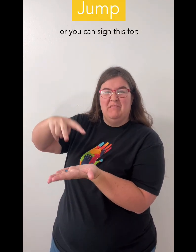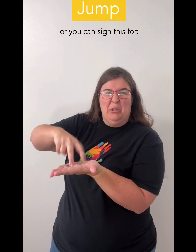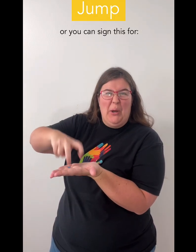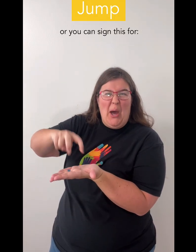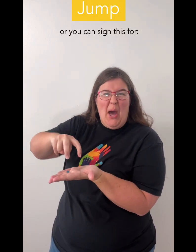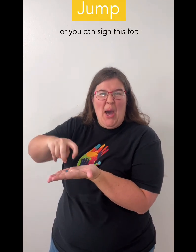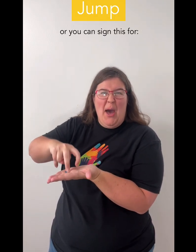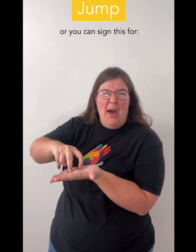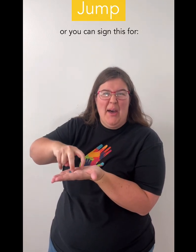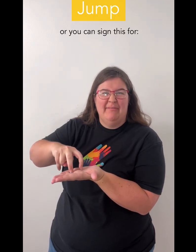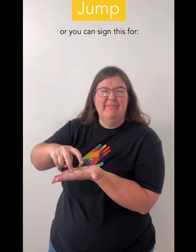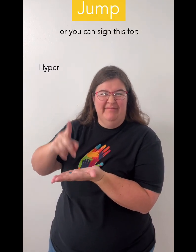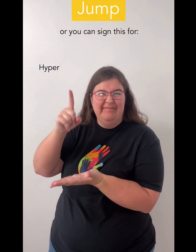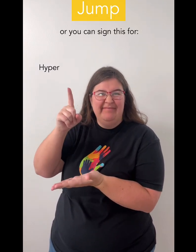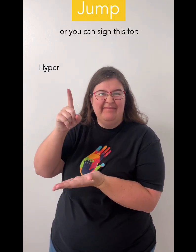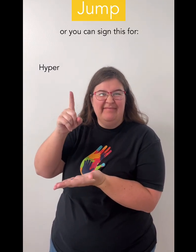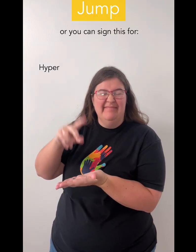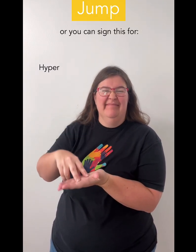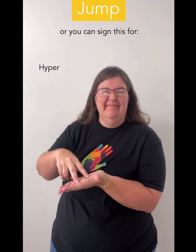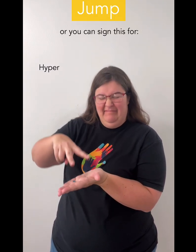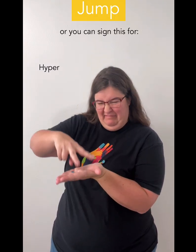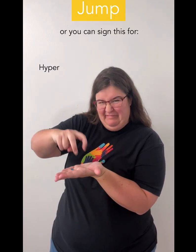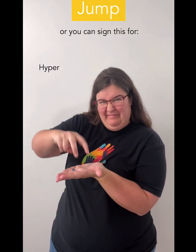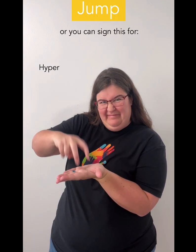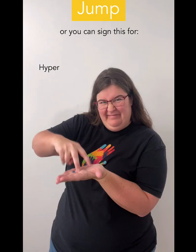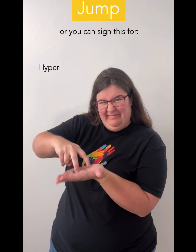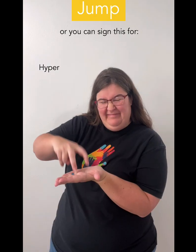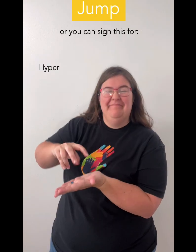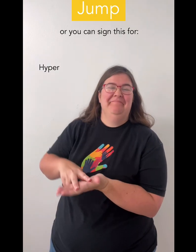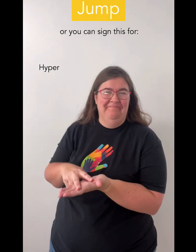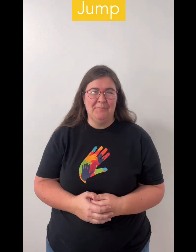or you can sign this for: Hyper